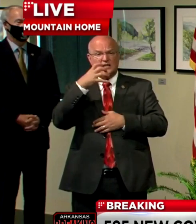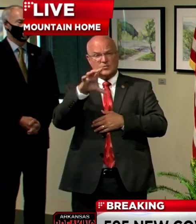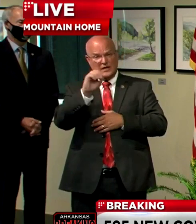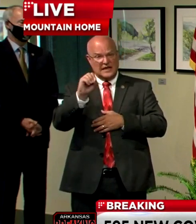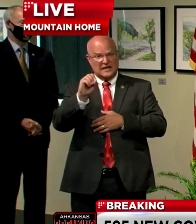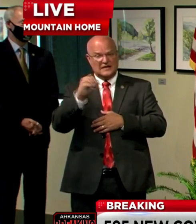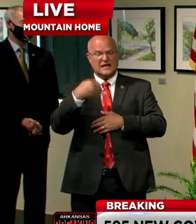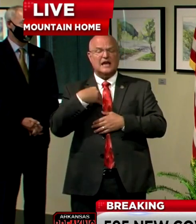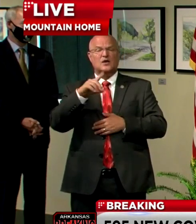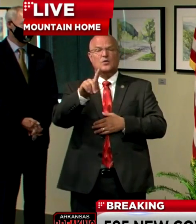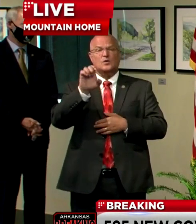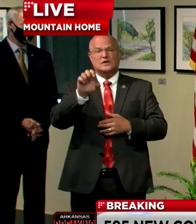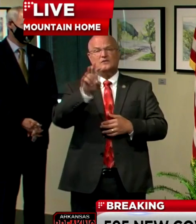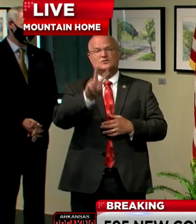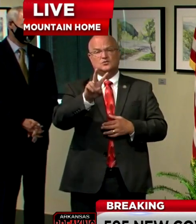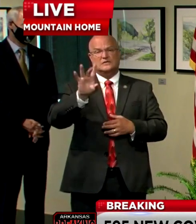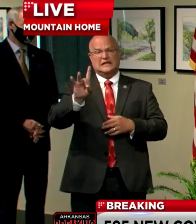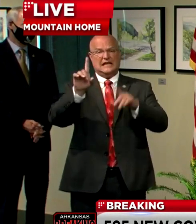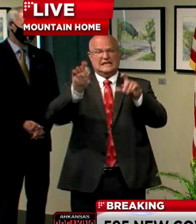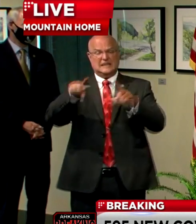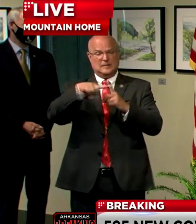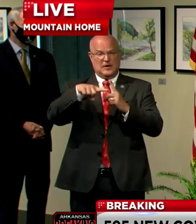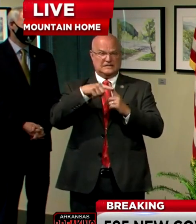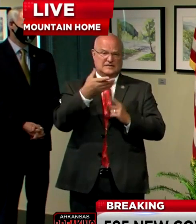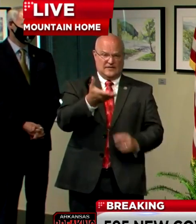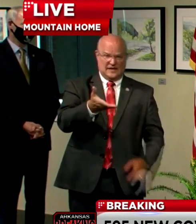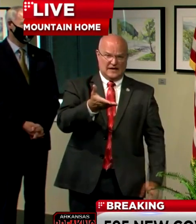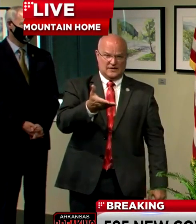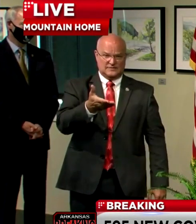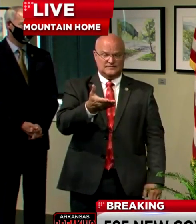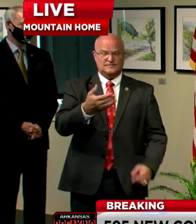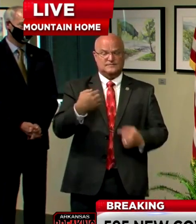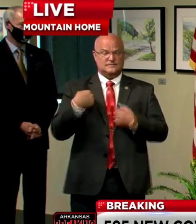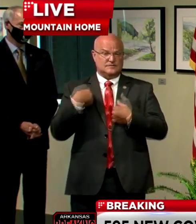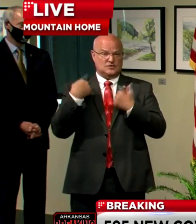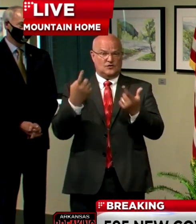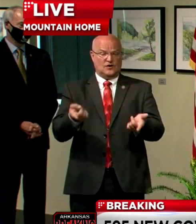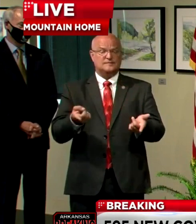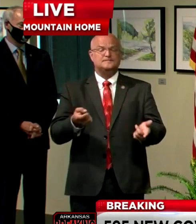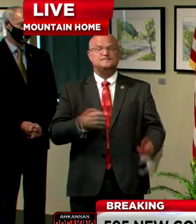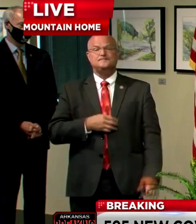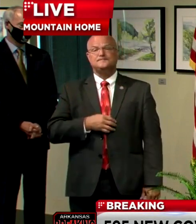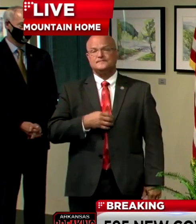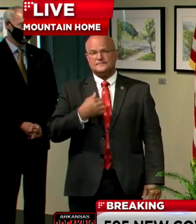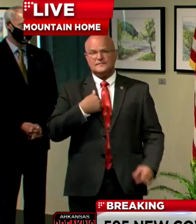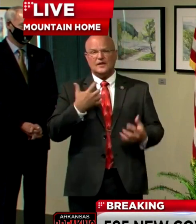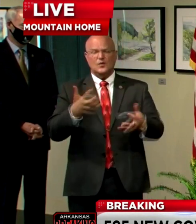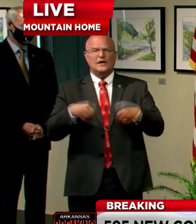POSITIVE AND ALSO THE REGIONAL CORRECTIONAL INSTITUTE NEAR MELBOURNE IN HOT SPRINGS COUNTY